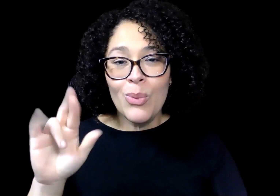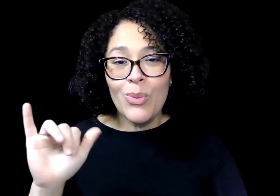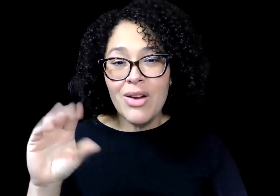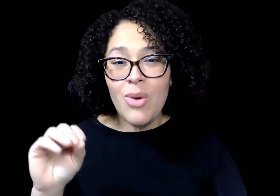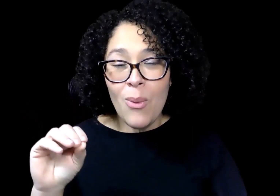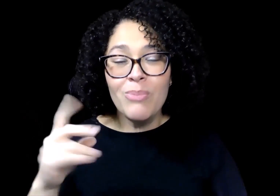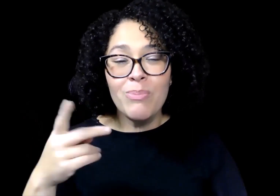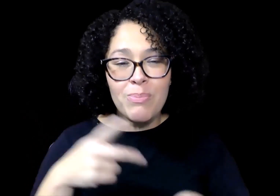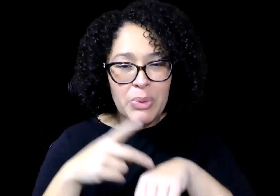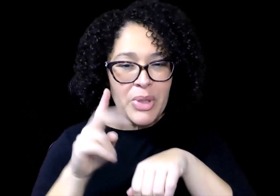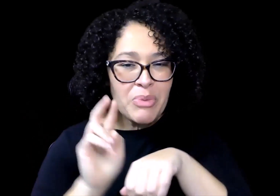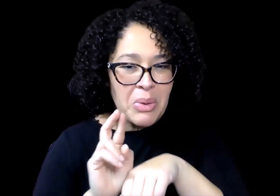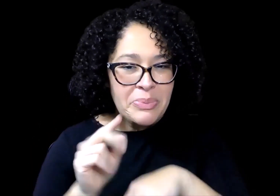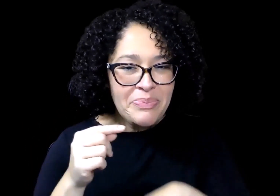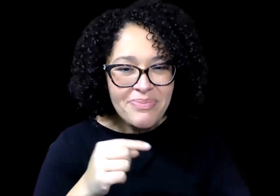as you mentioned I was born in Puerto Rico